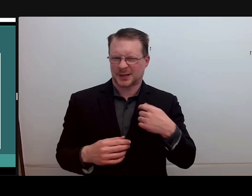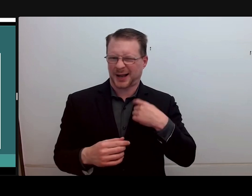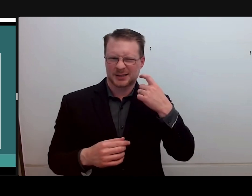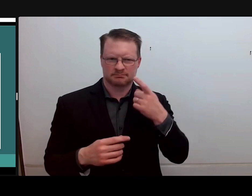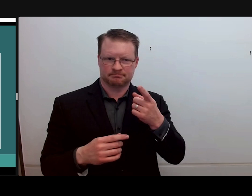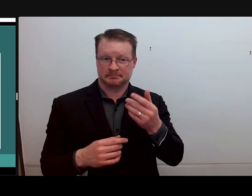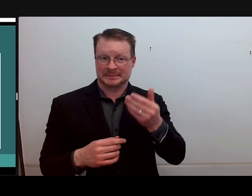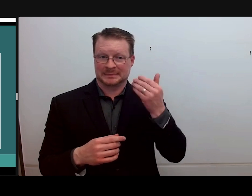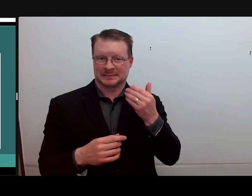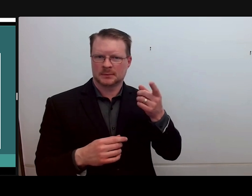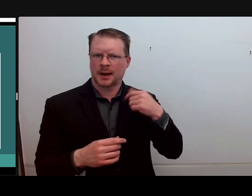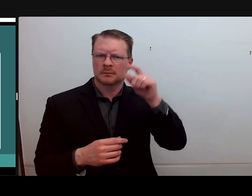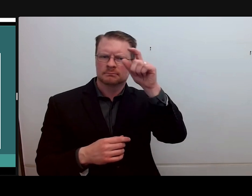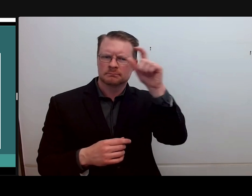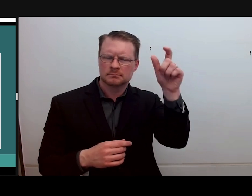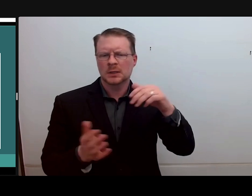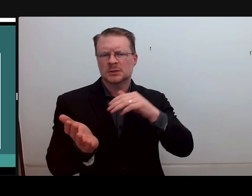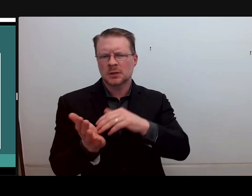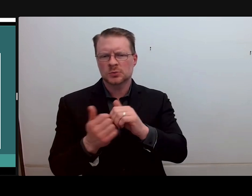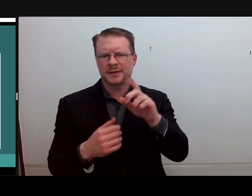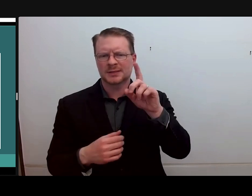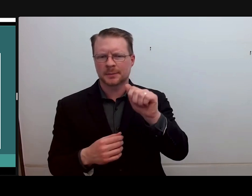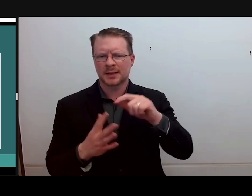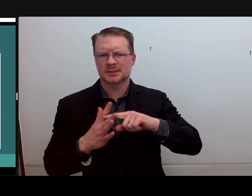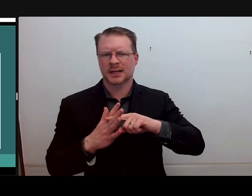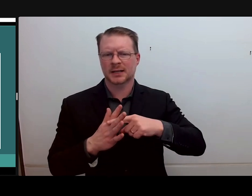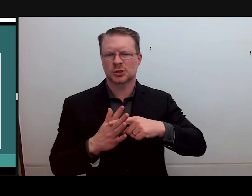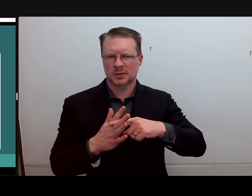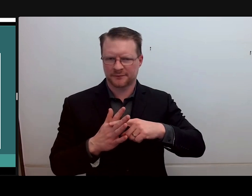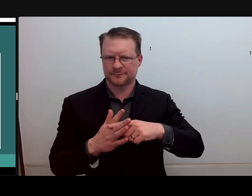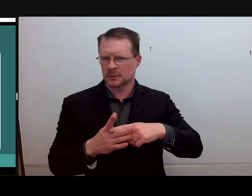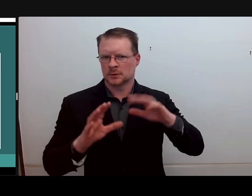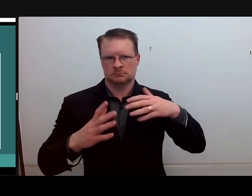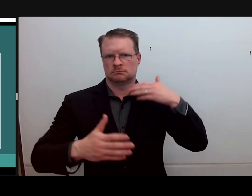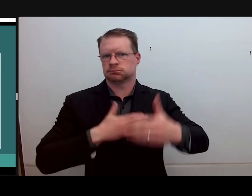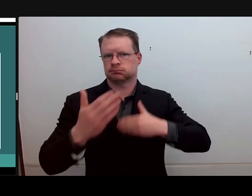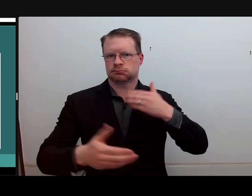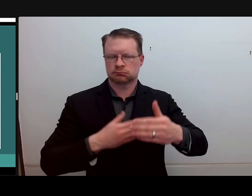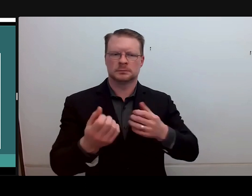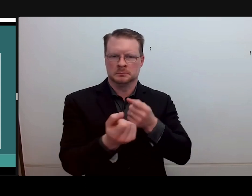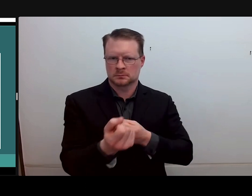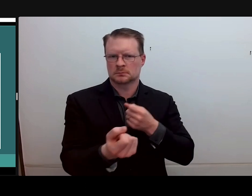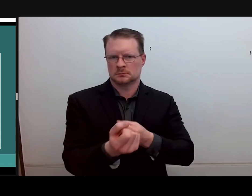A few other resources available-- on the previous slide, you saw the Docs With Disabilities Initiative.